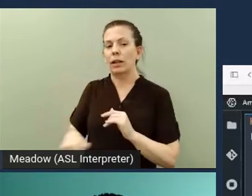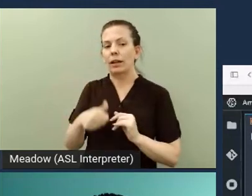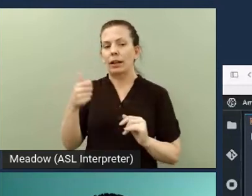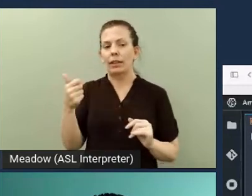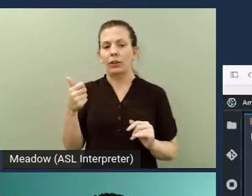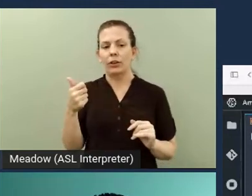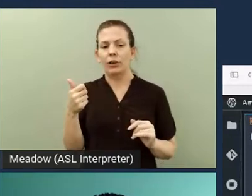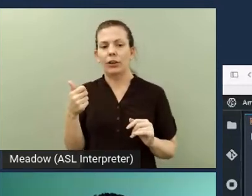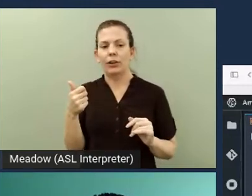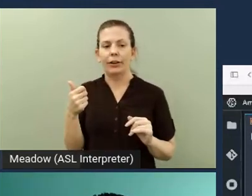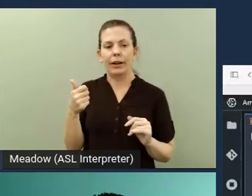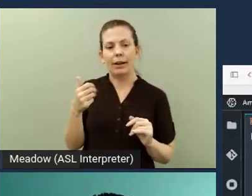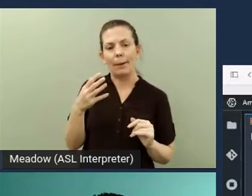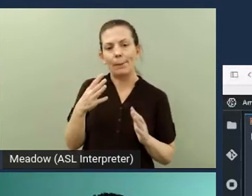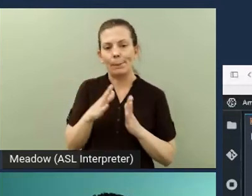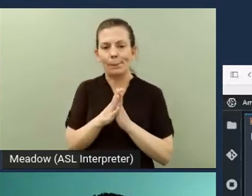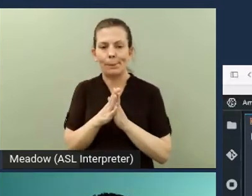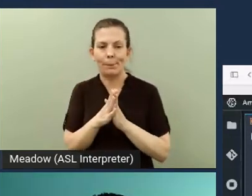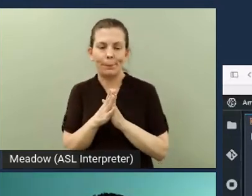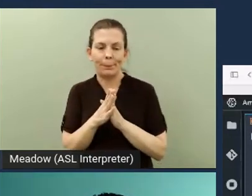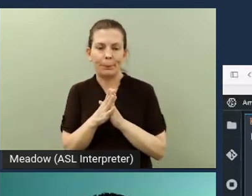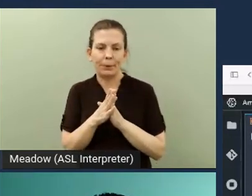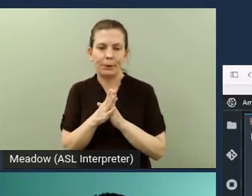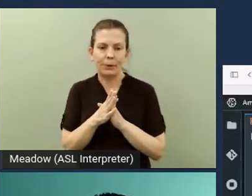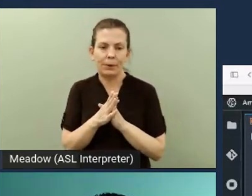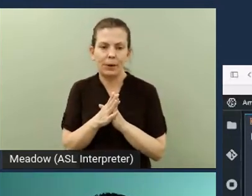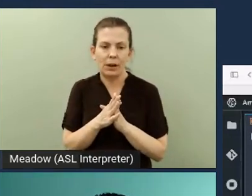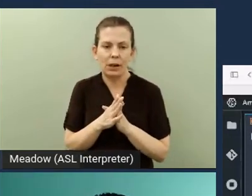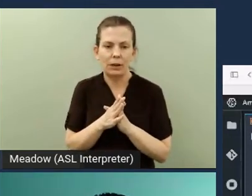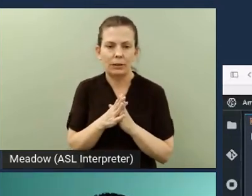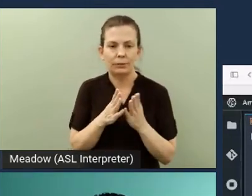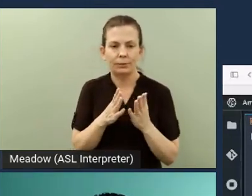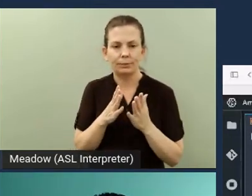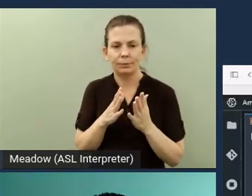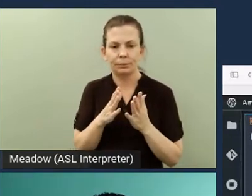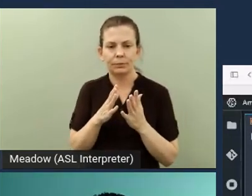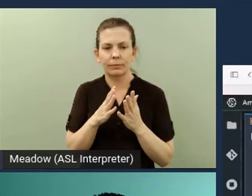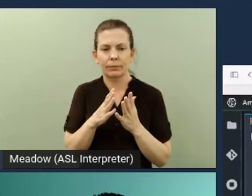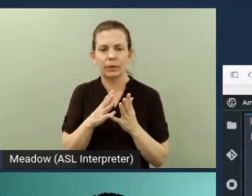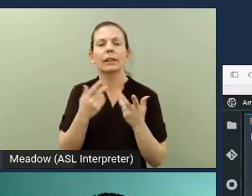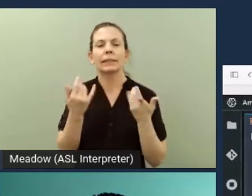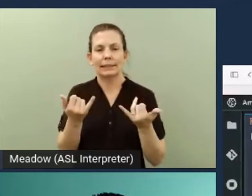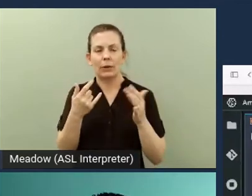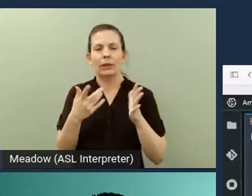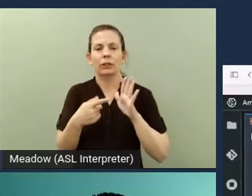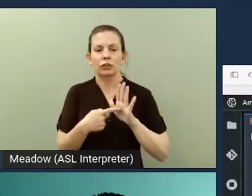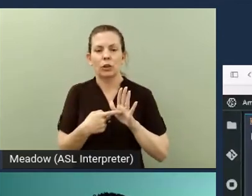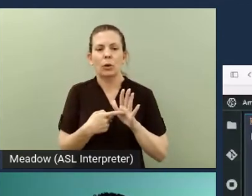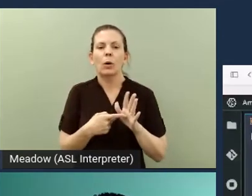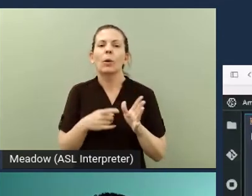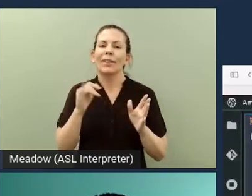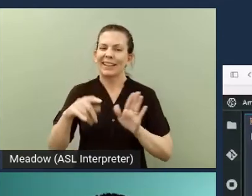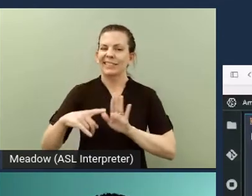and moved it there, and I'm able to show that, hey, this is a negative review.